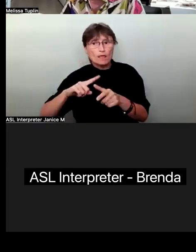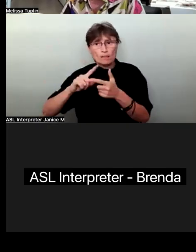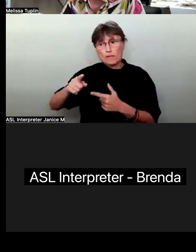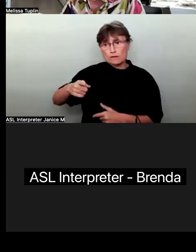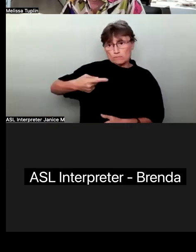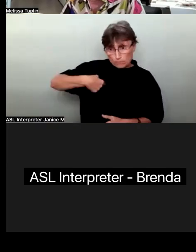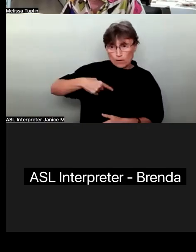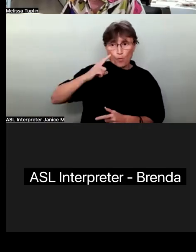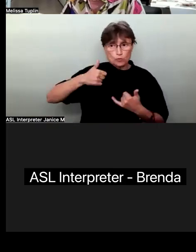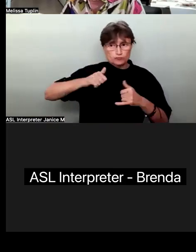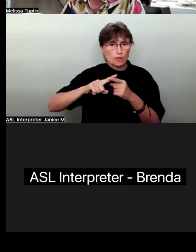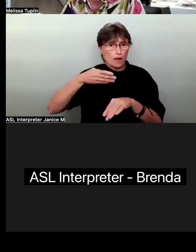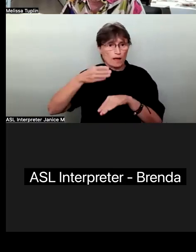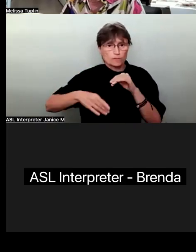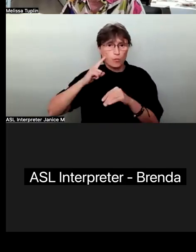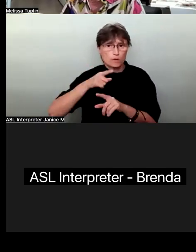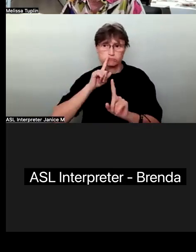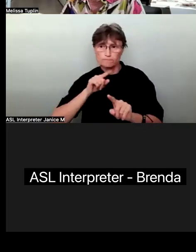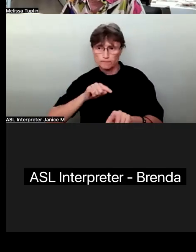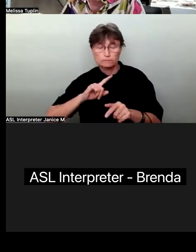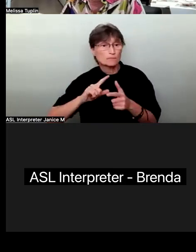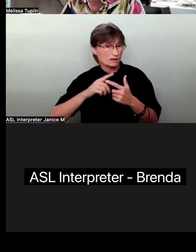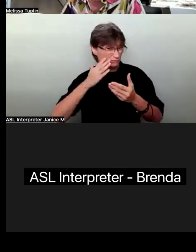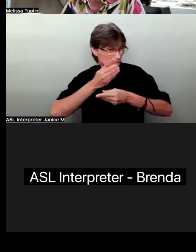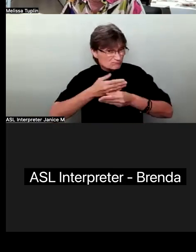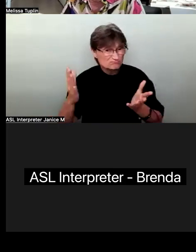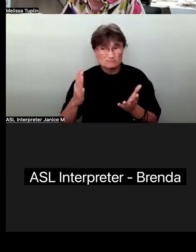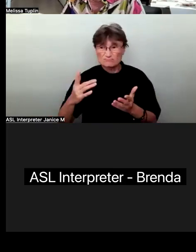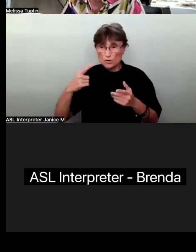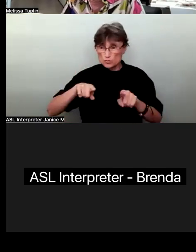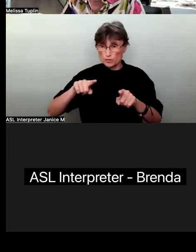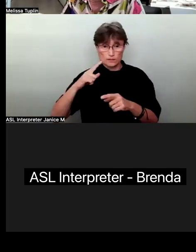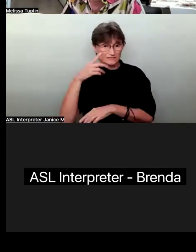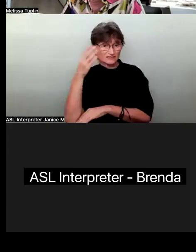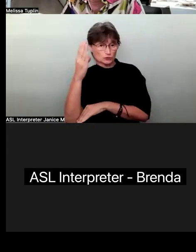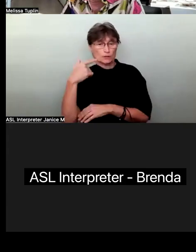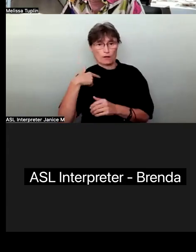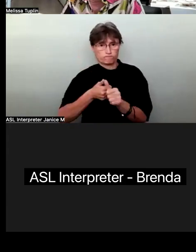I do want you to know that I am reading directly off a script today to ensure that